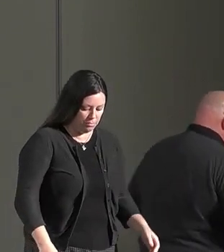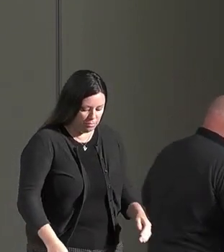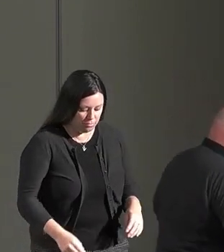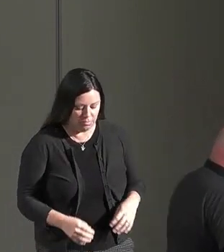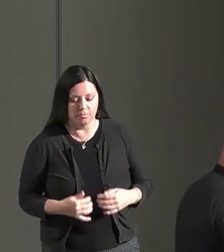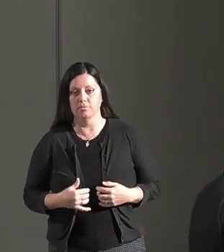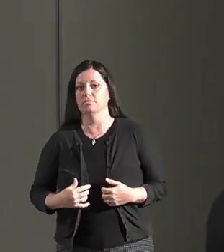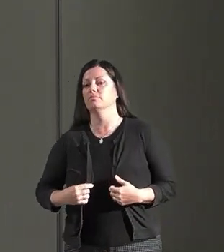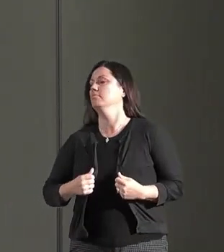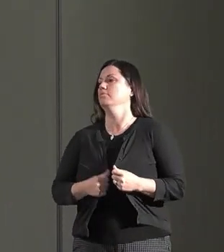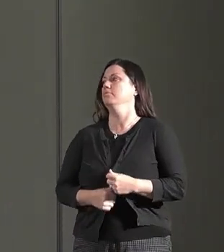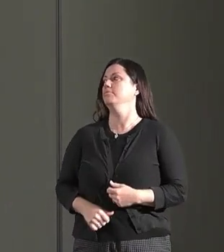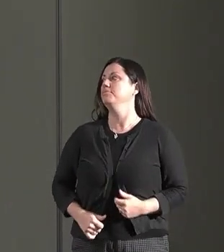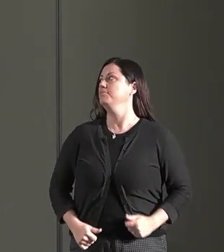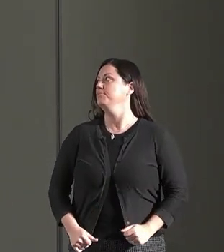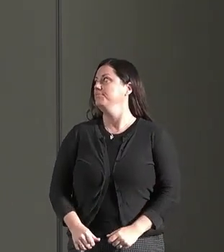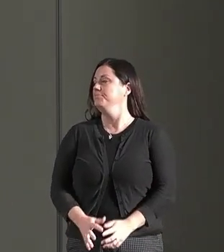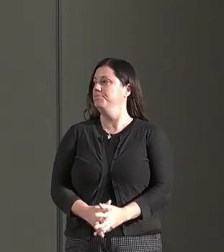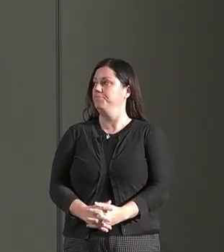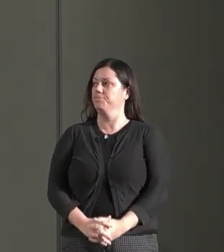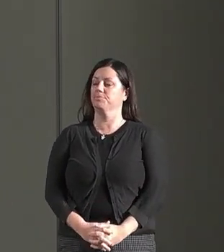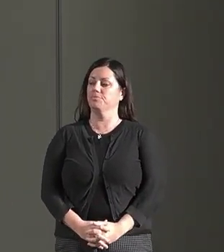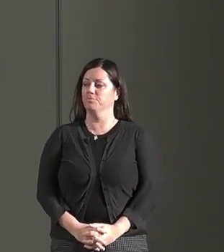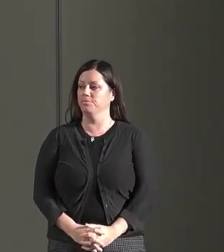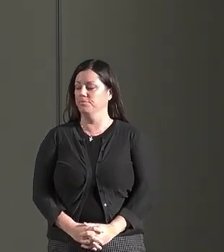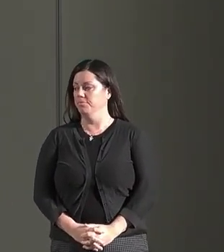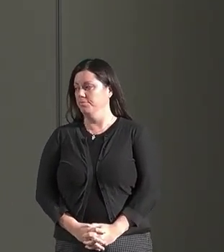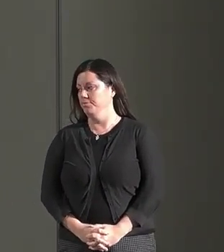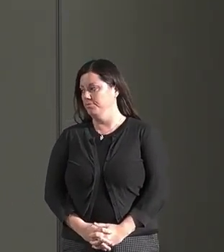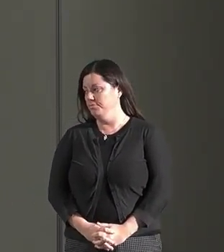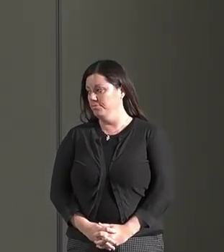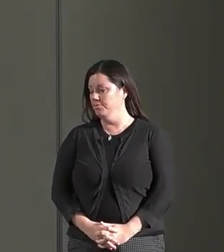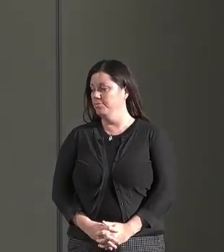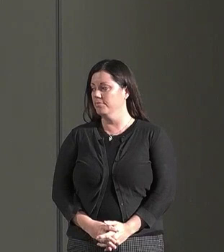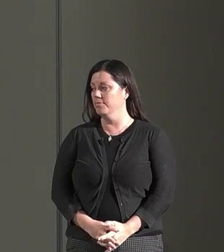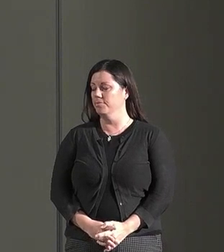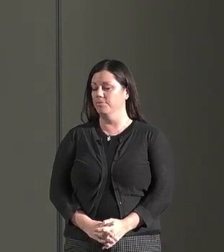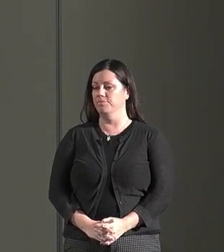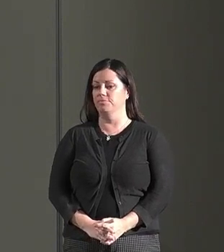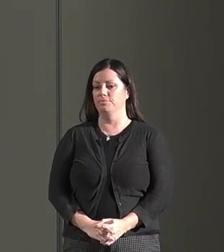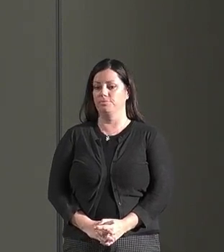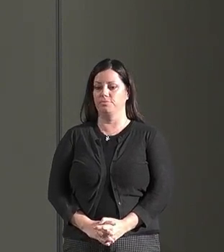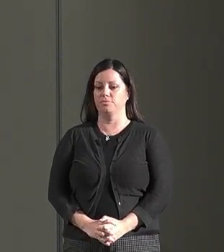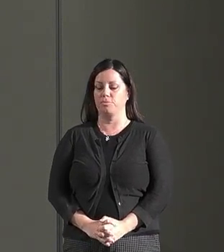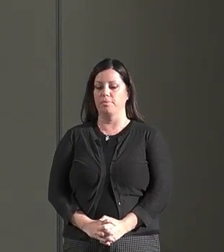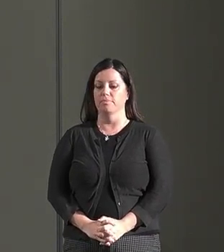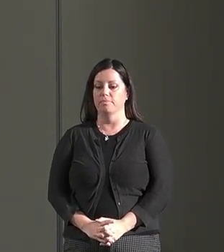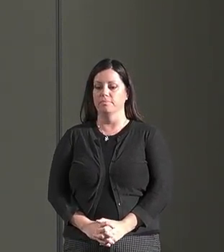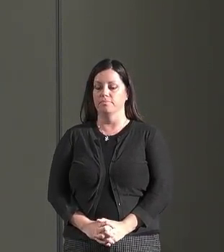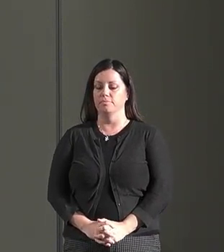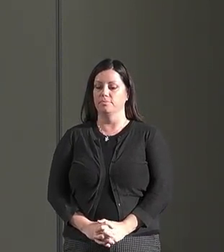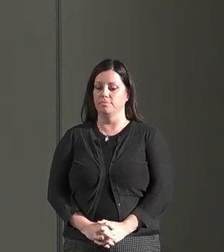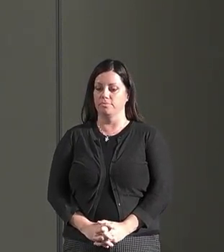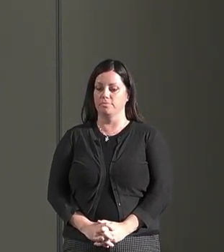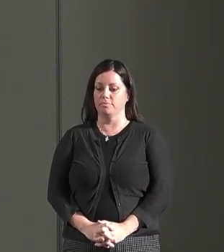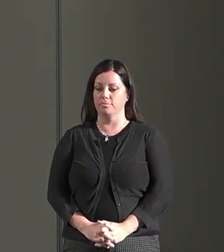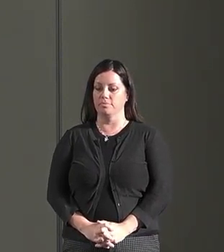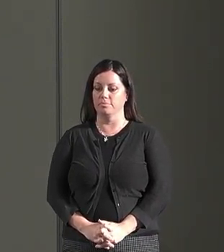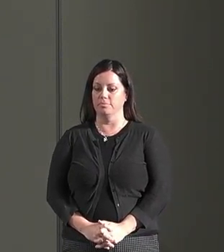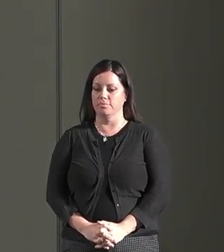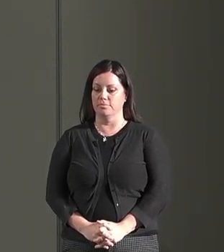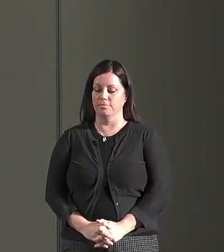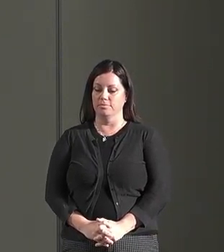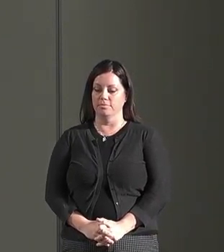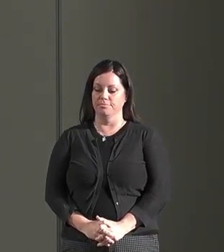because they're written from the 70s and potentially the 90s. Hopefully, things will change with